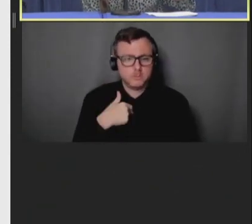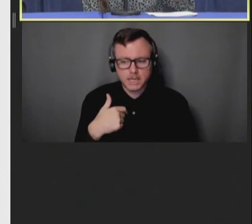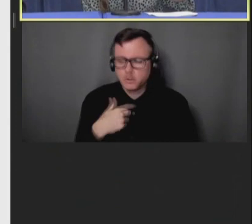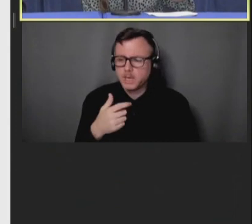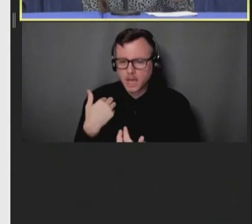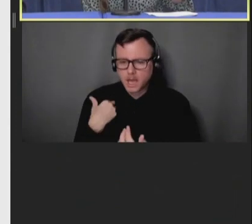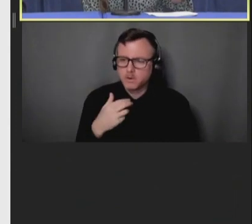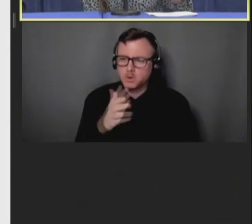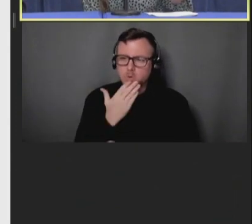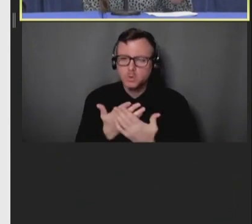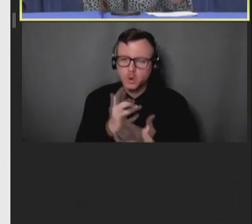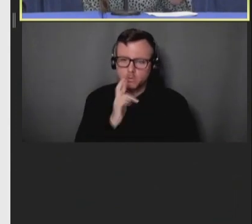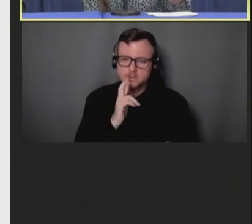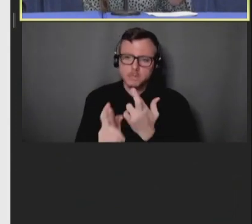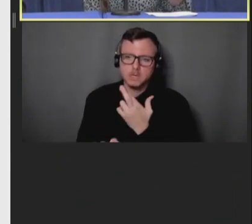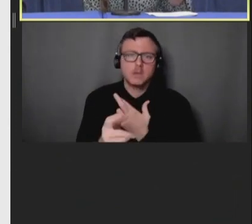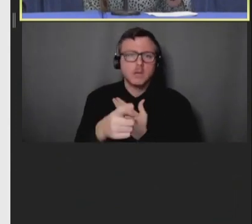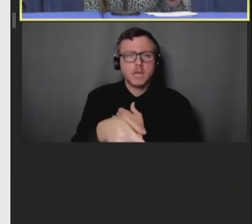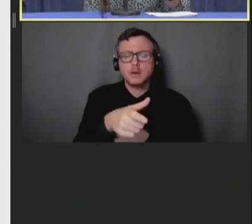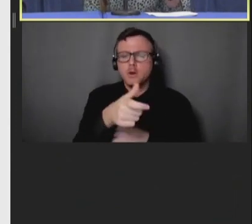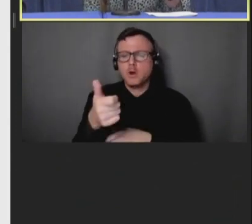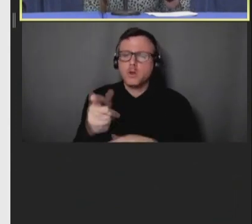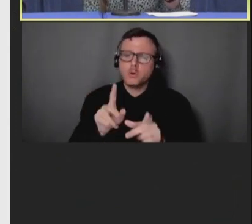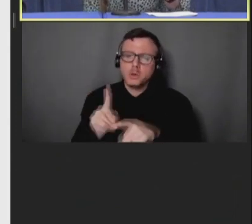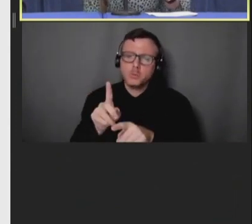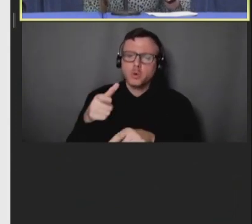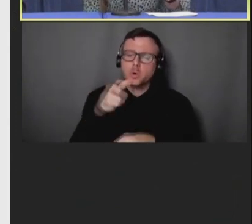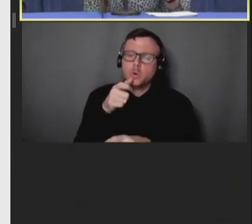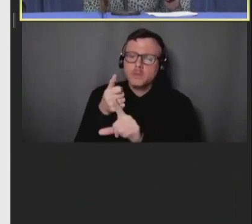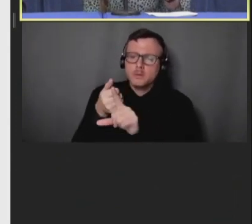community who were decision makers and leaders. And that's not always going to be the case.